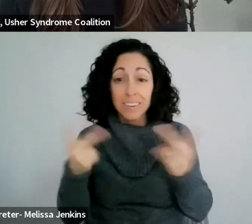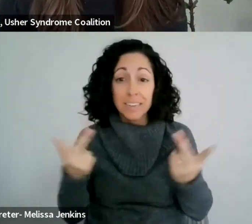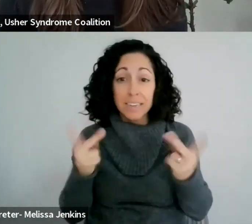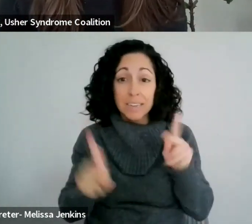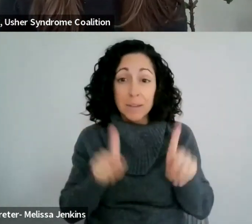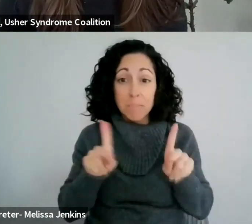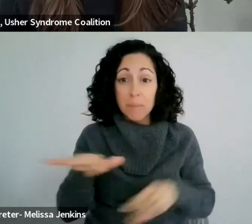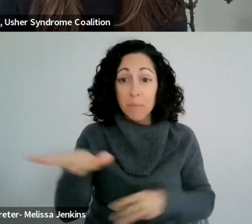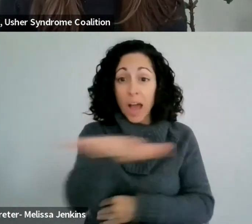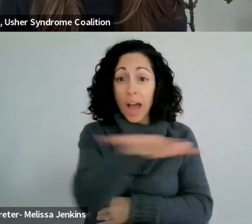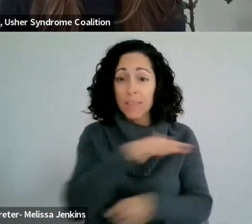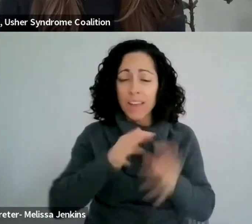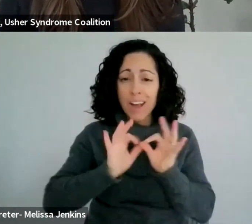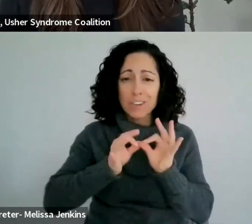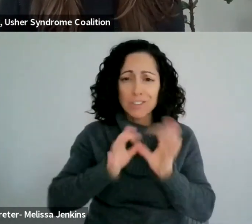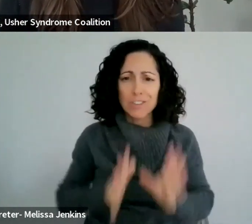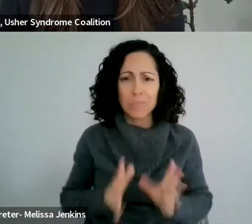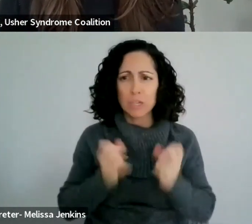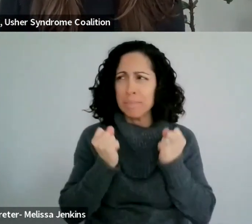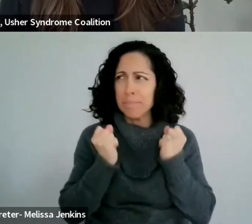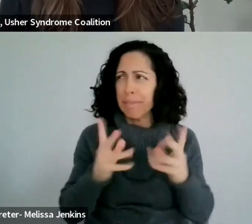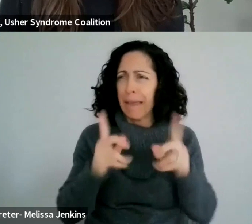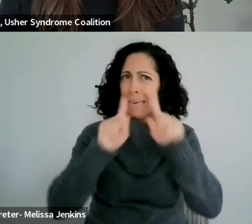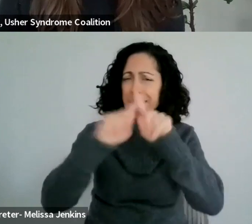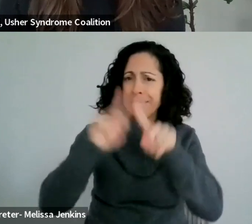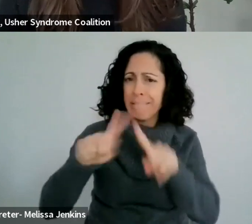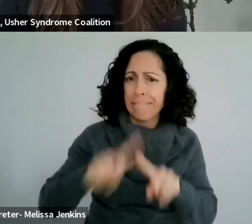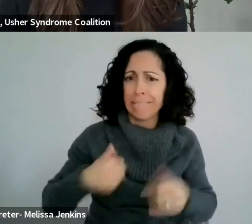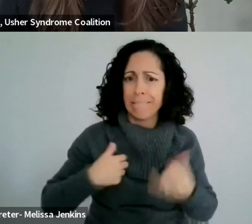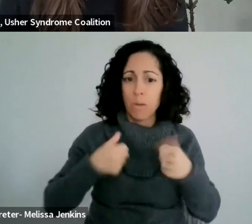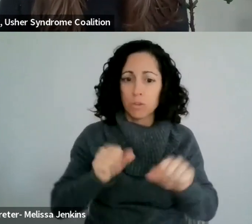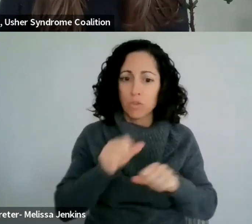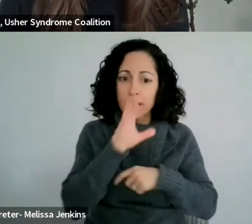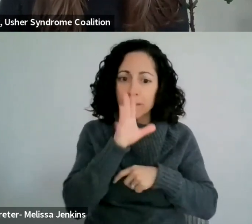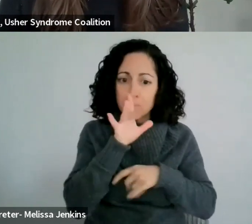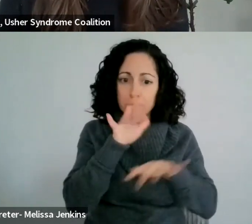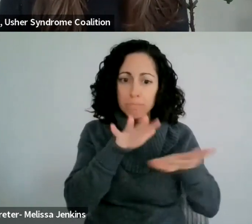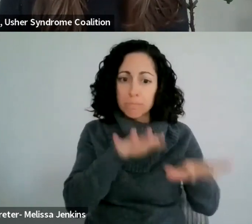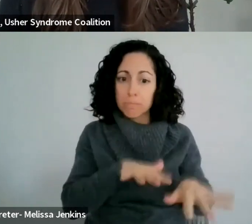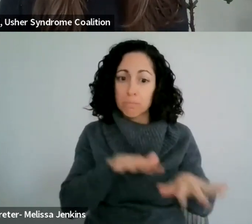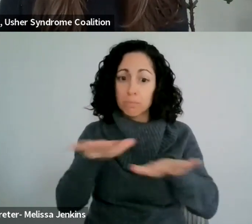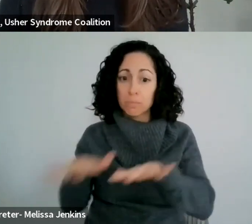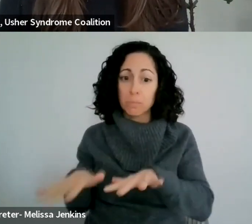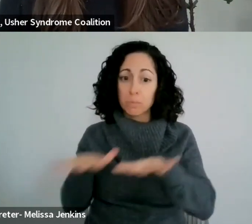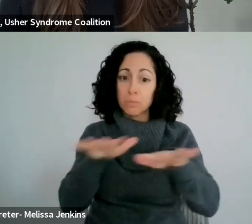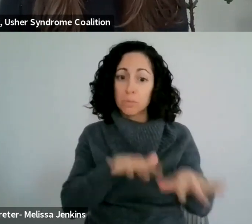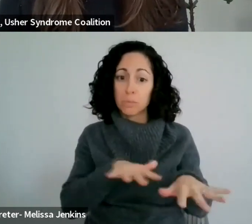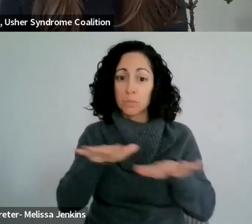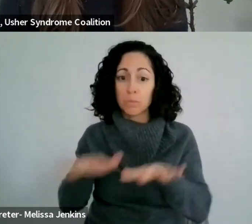I'm going to do my best to speak at a slower pace and give the interpreters time to to